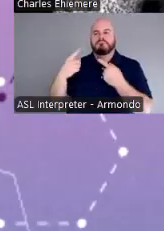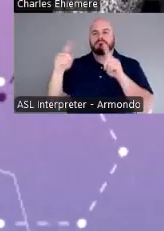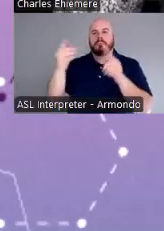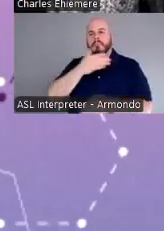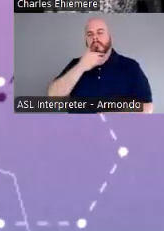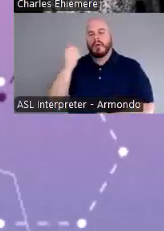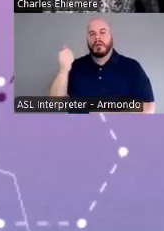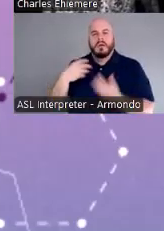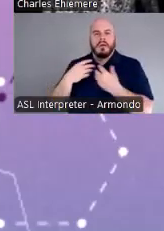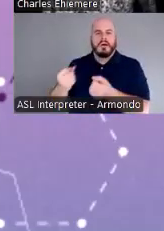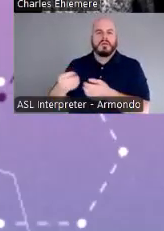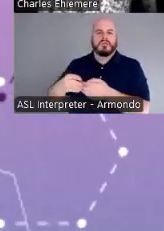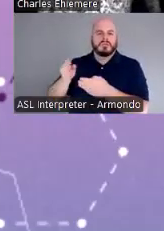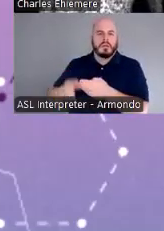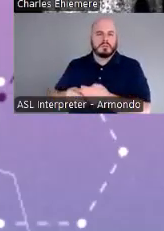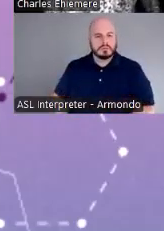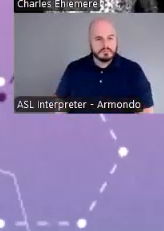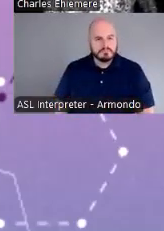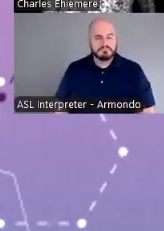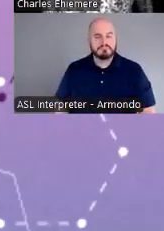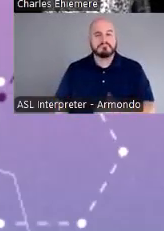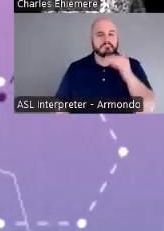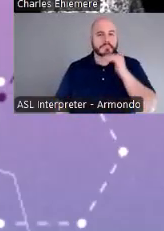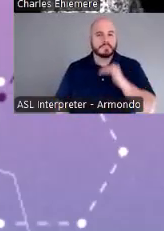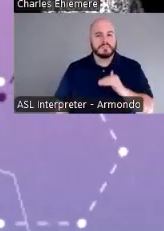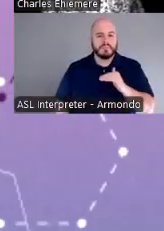So these are also some other indices.